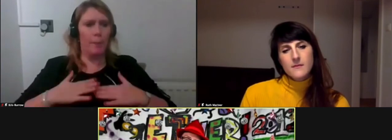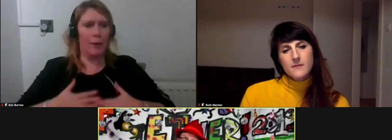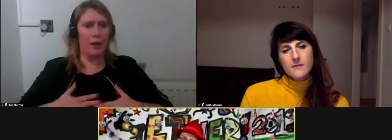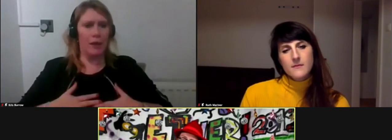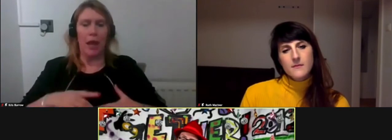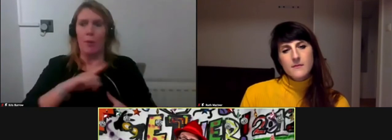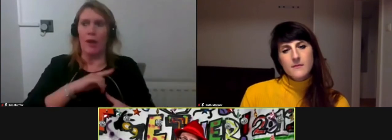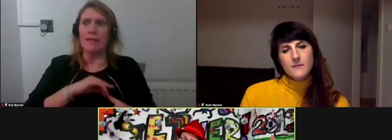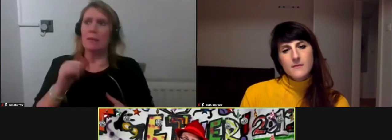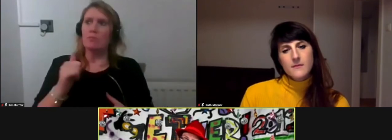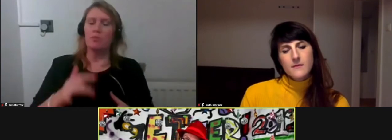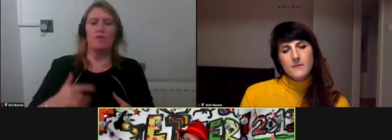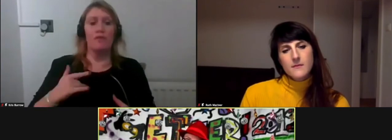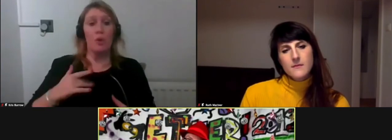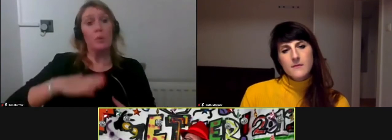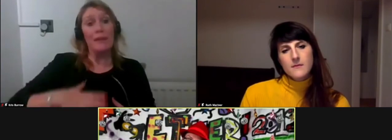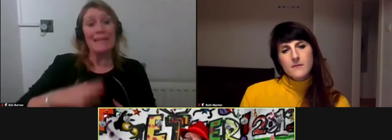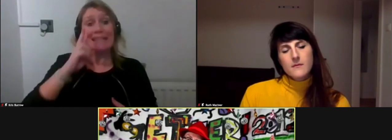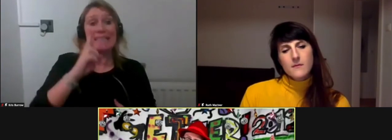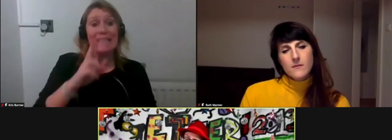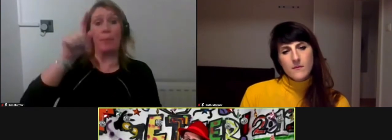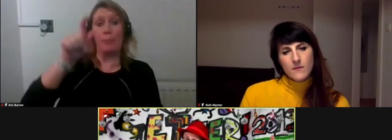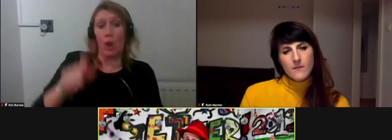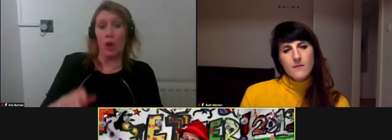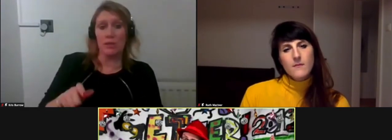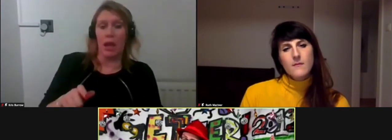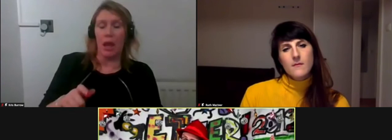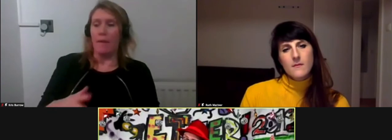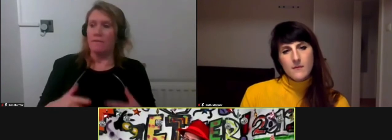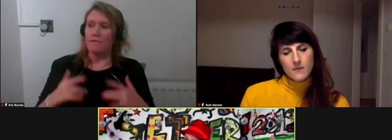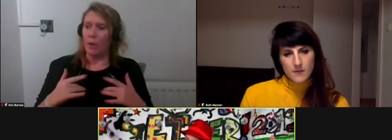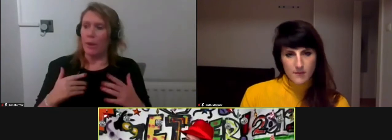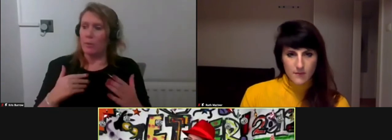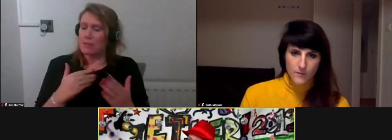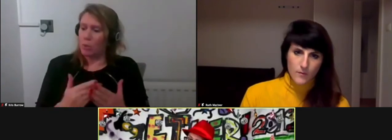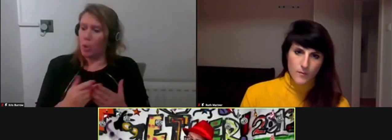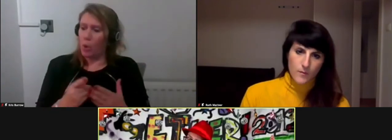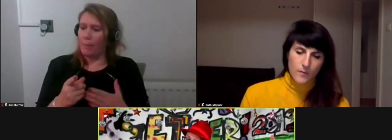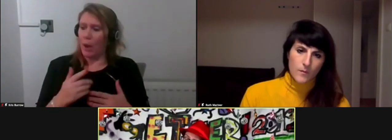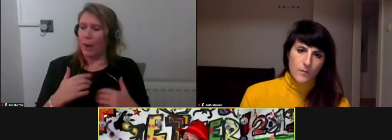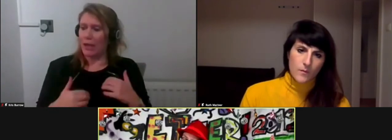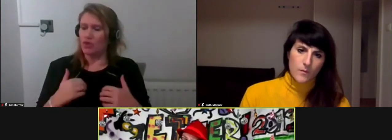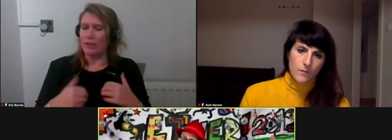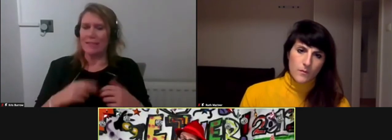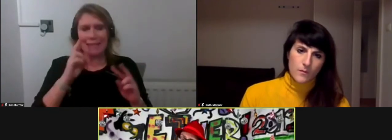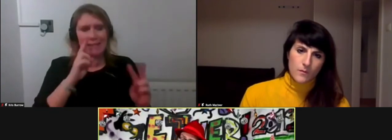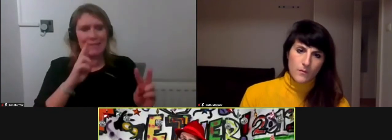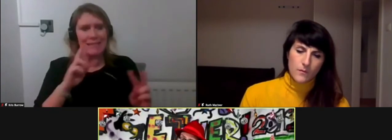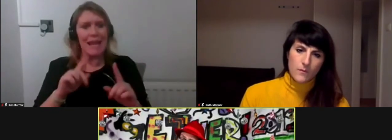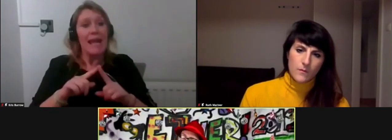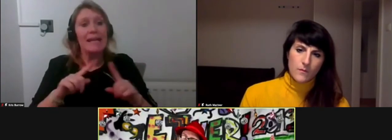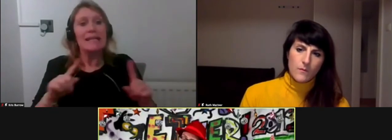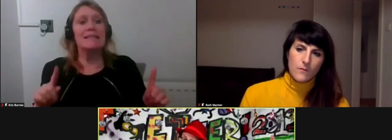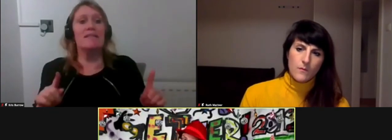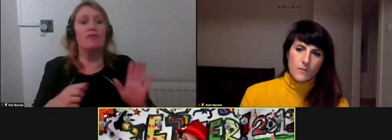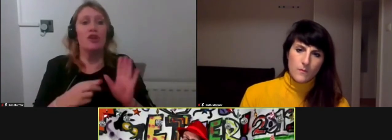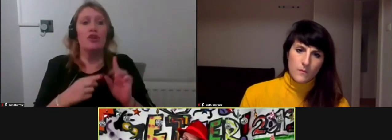this just isn't enough, I need to see it, it was kind of, oh it would be interesting to see another representation of this text